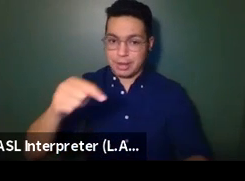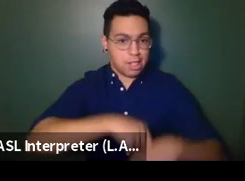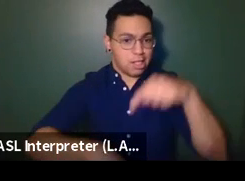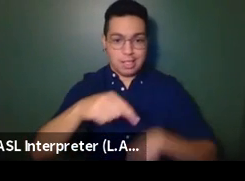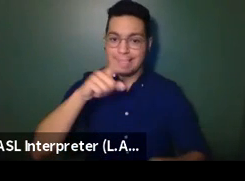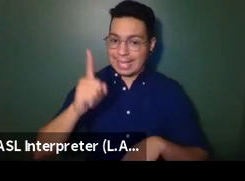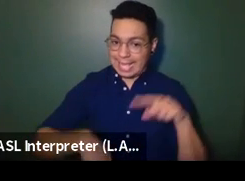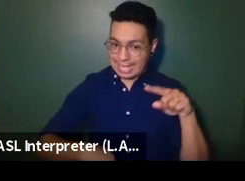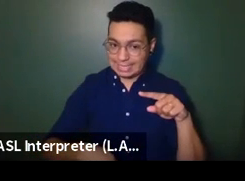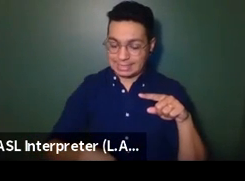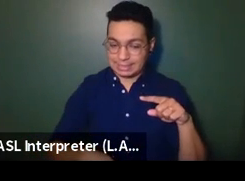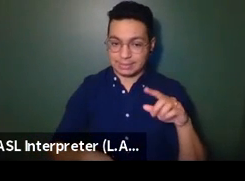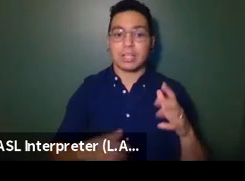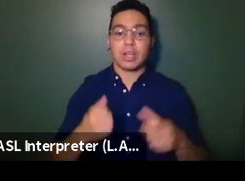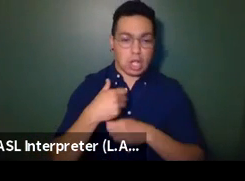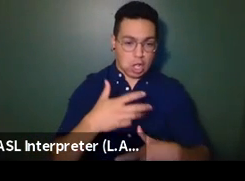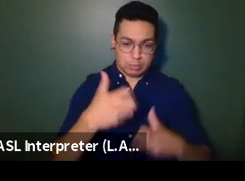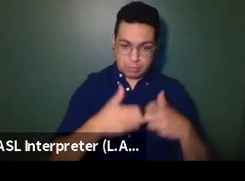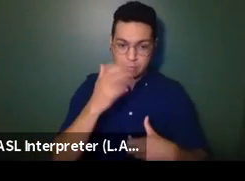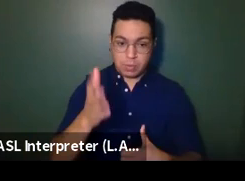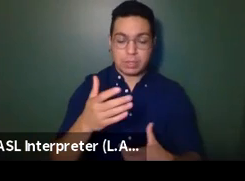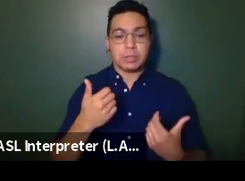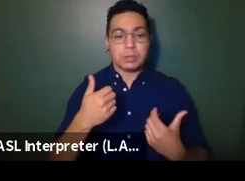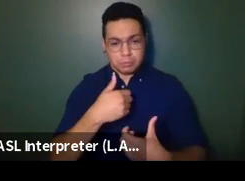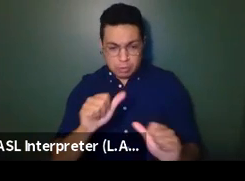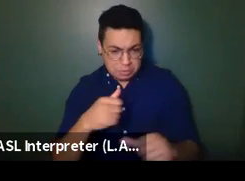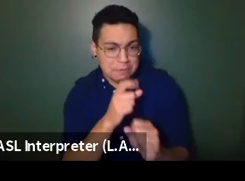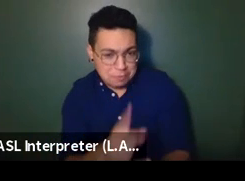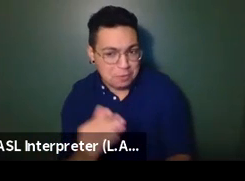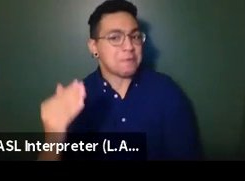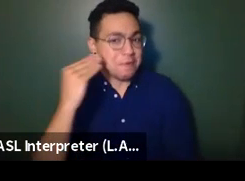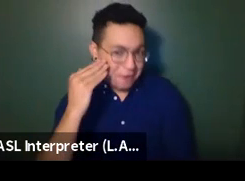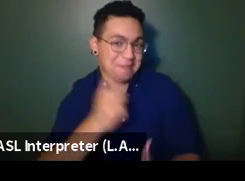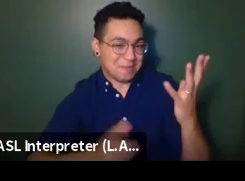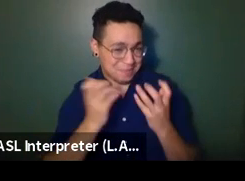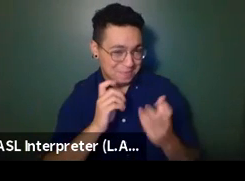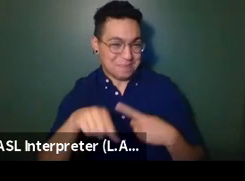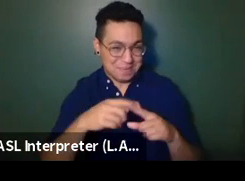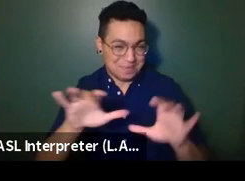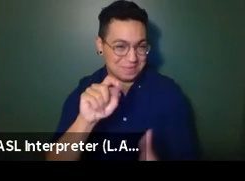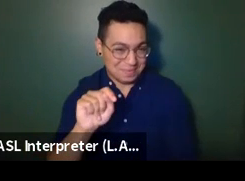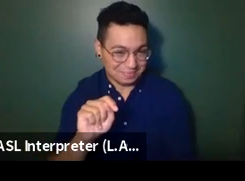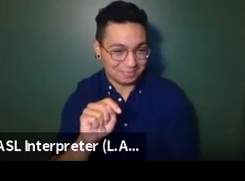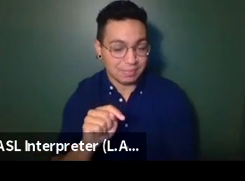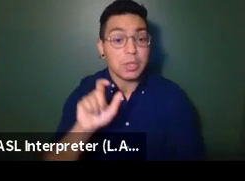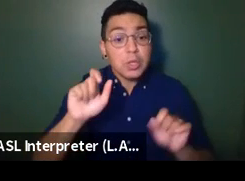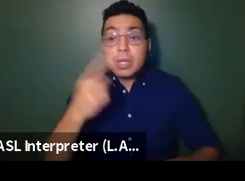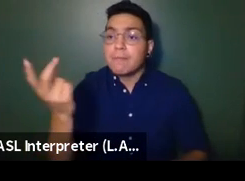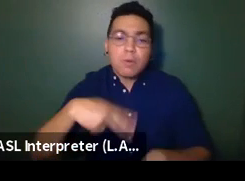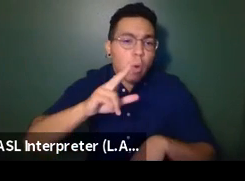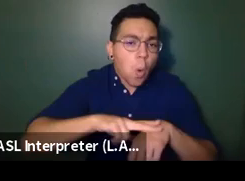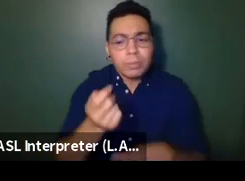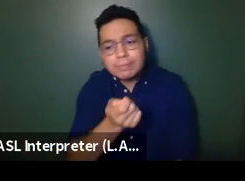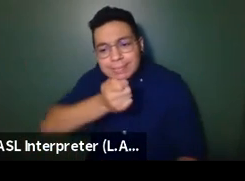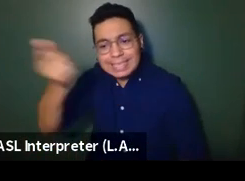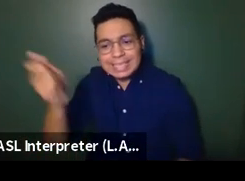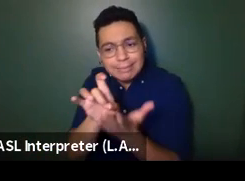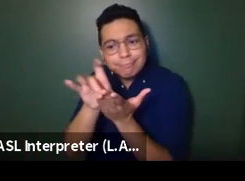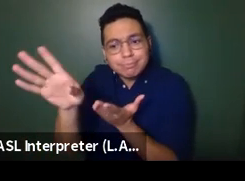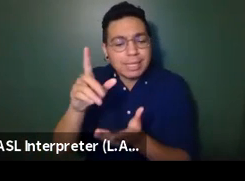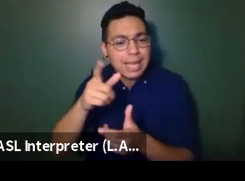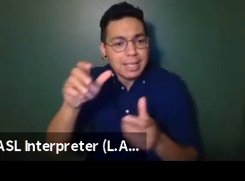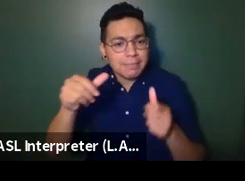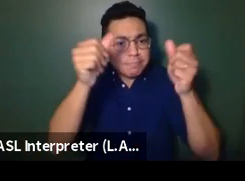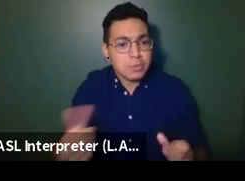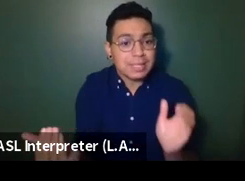Katherine Livick - ESD 112: This will cause me problems. So try to be really sure that you know what you want here. You can always delete and repost the assignment if you mess that up. Again, nothing is permanently broken